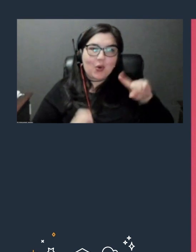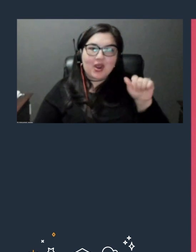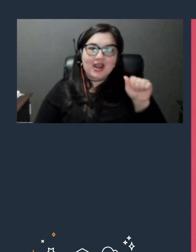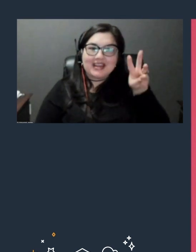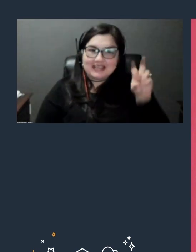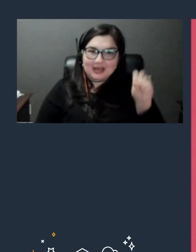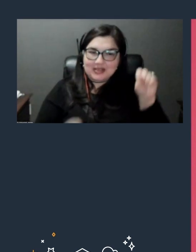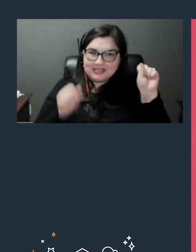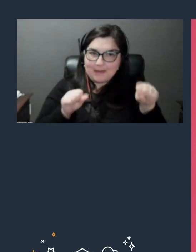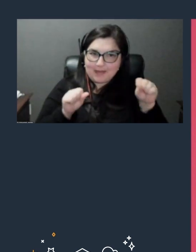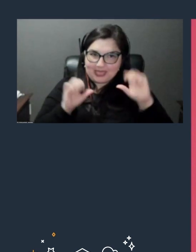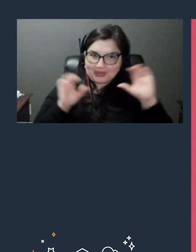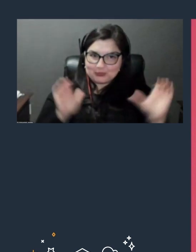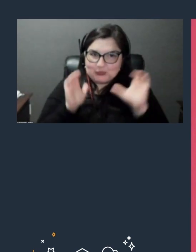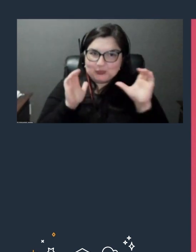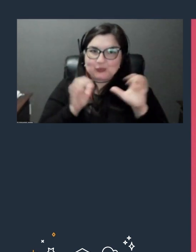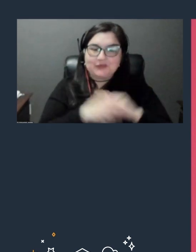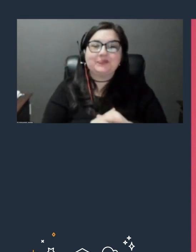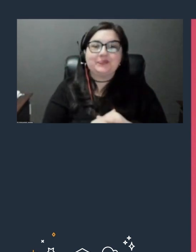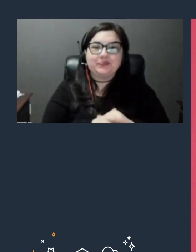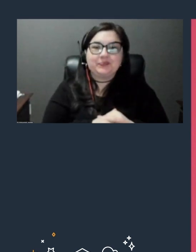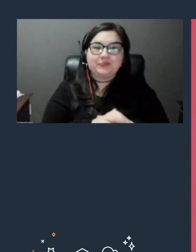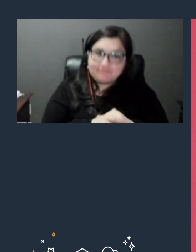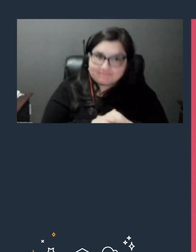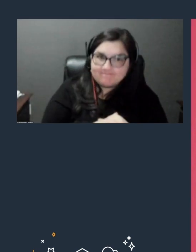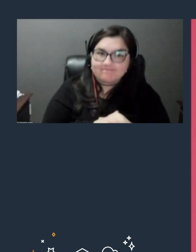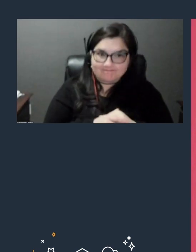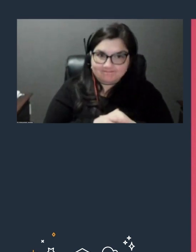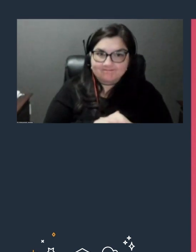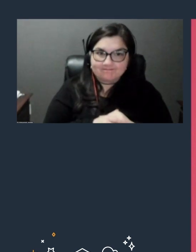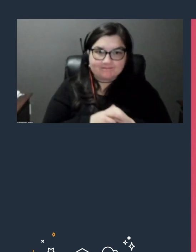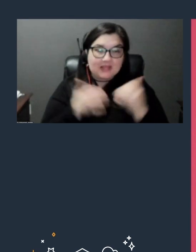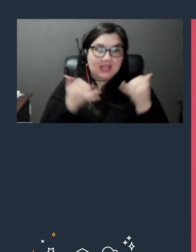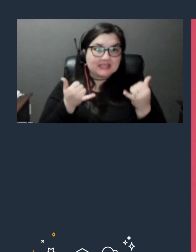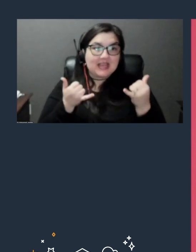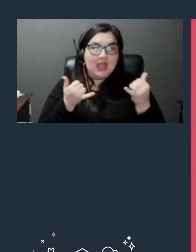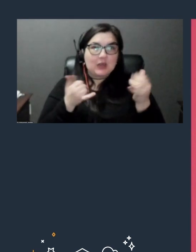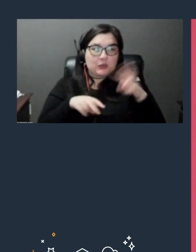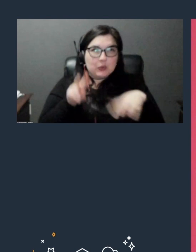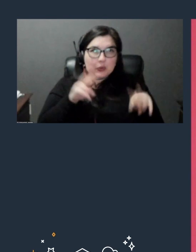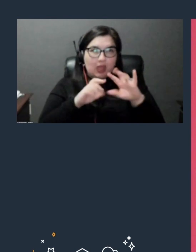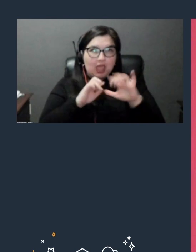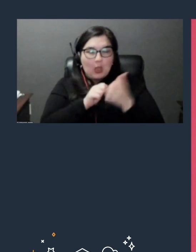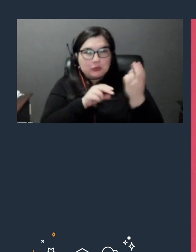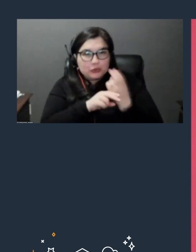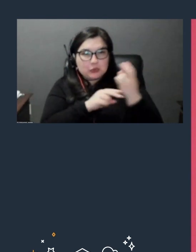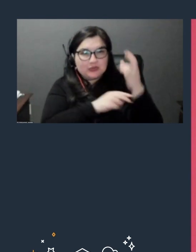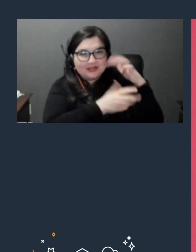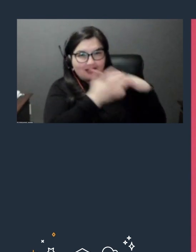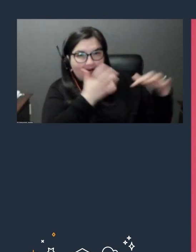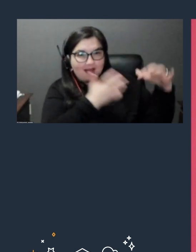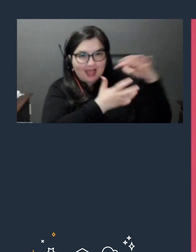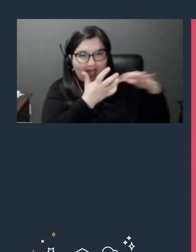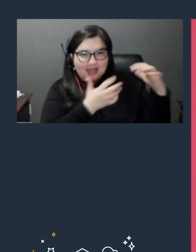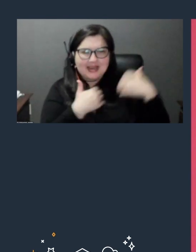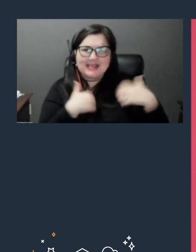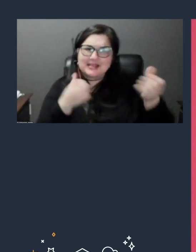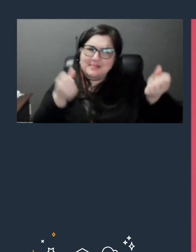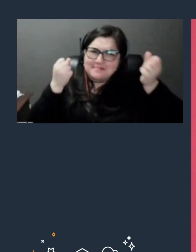Okay now, one of the things, you know, as you looked at using the cloud, the cloud has many benefits for our customers.